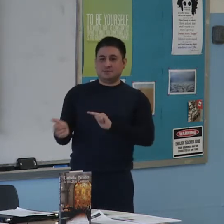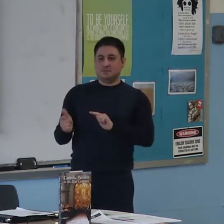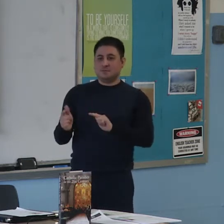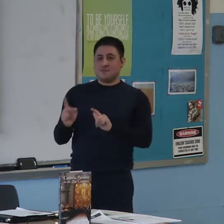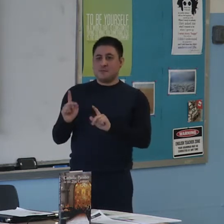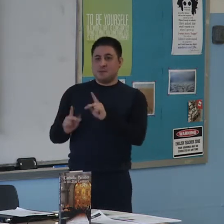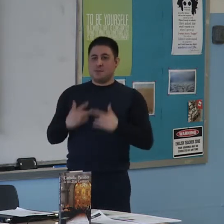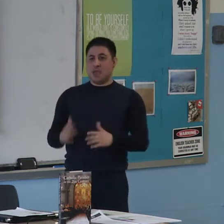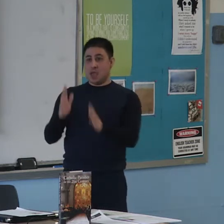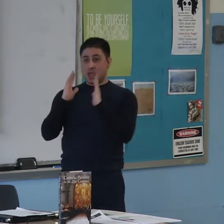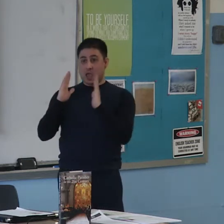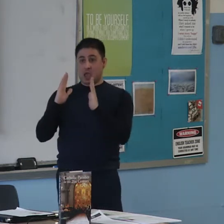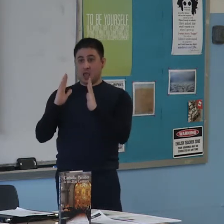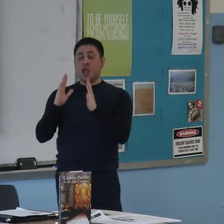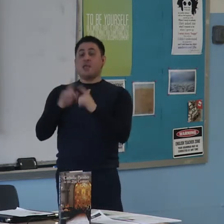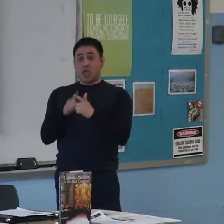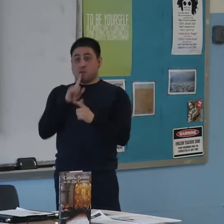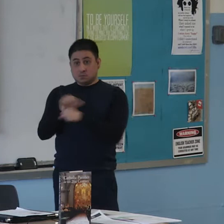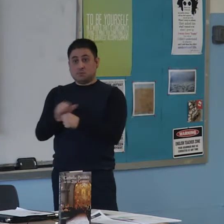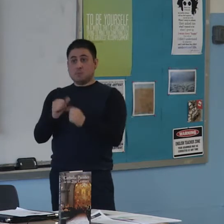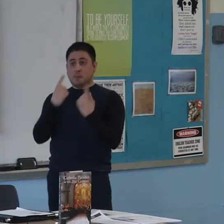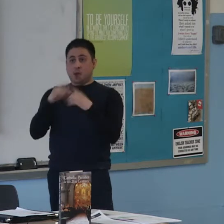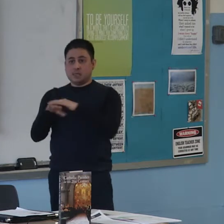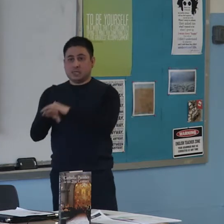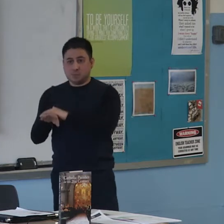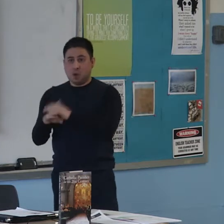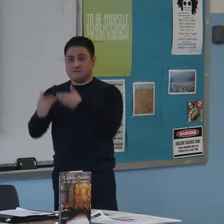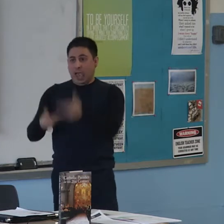therefore make things more accessible there for inviting in as volunteers,